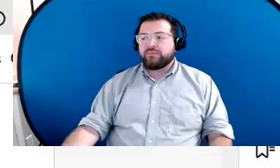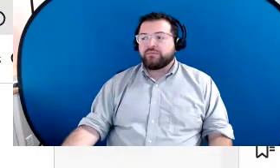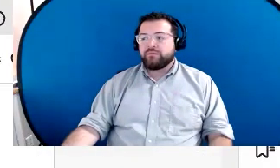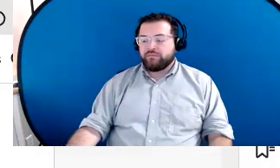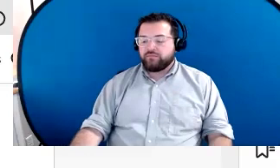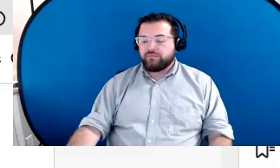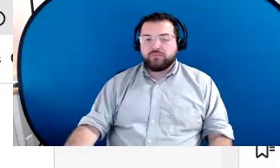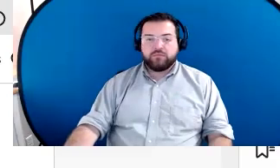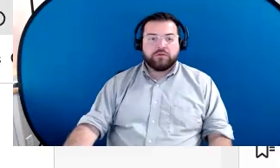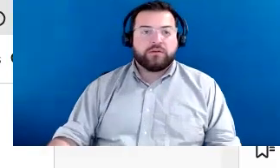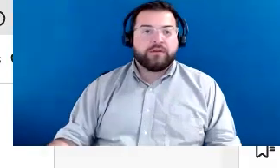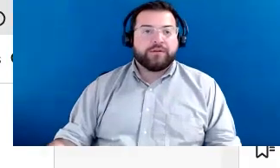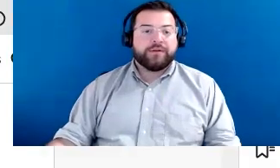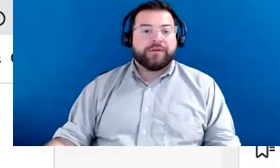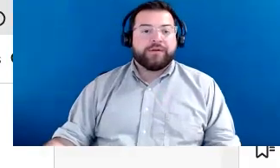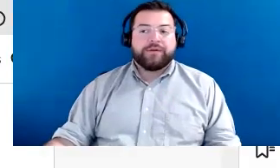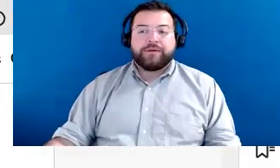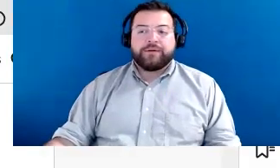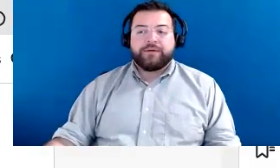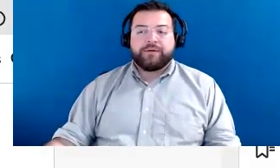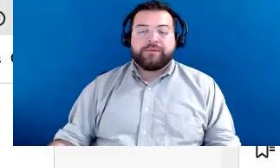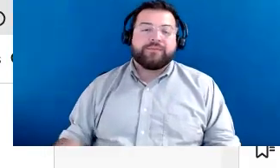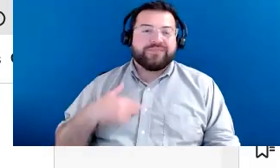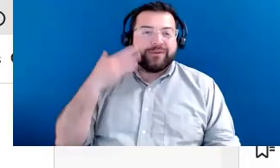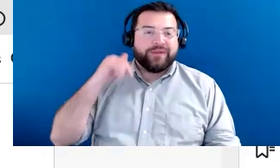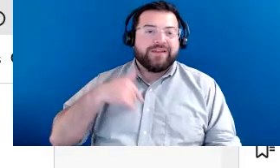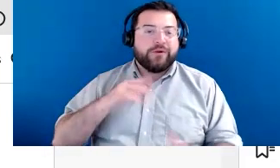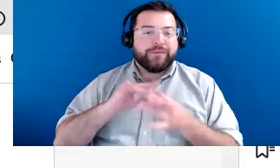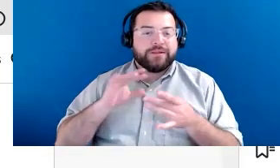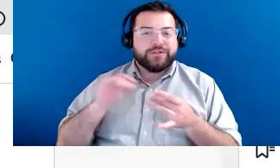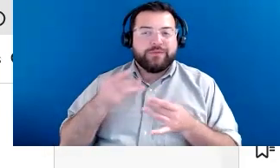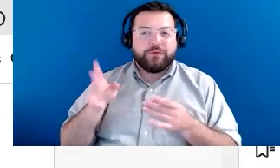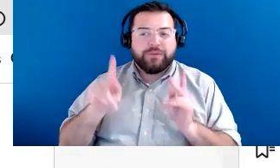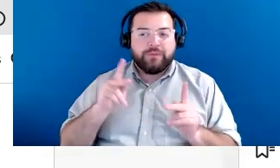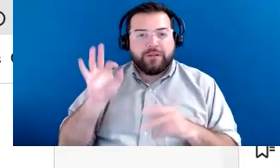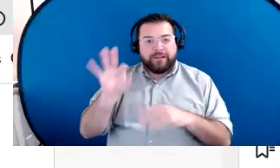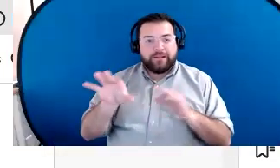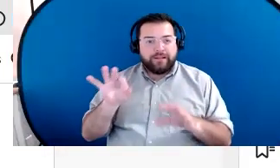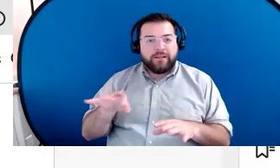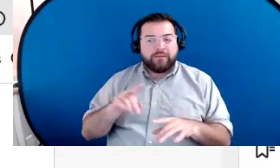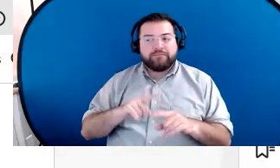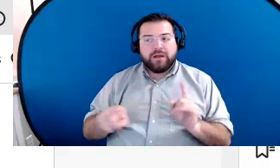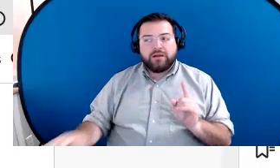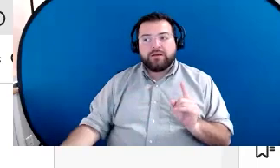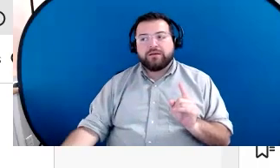And then, I know I said this to a couple of people, so forgive me, but, the recording